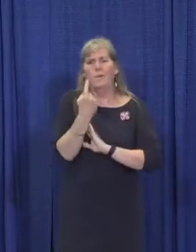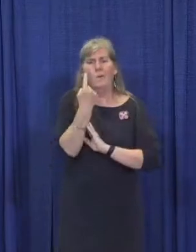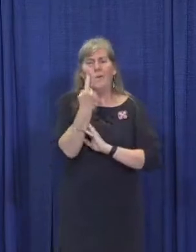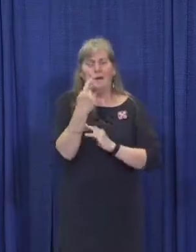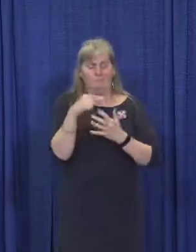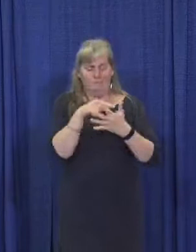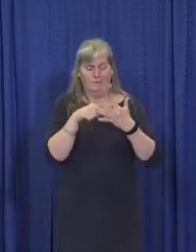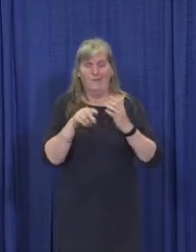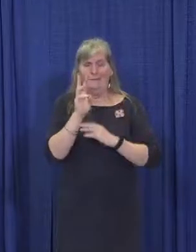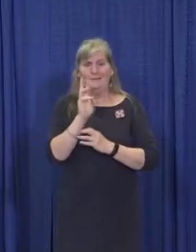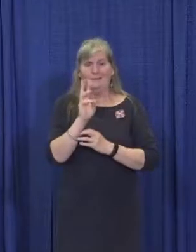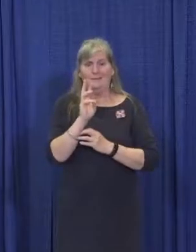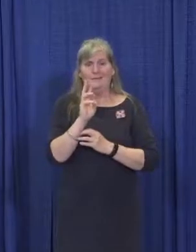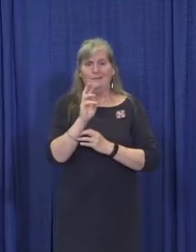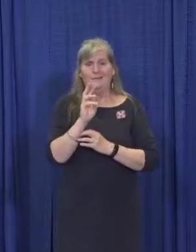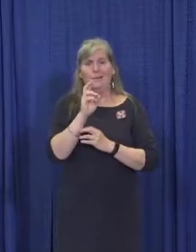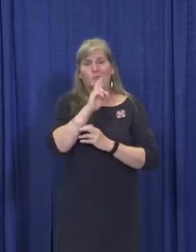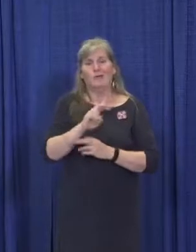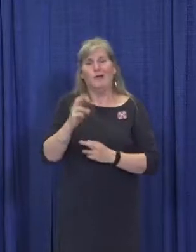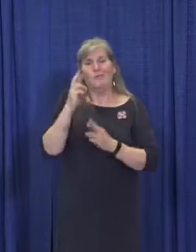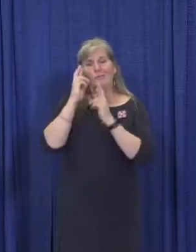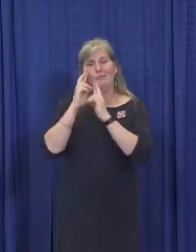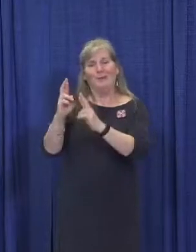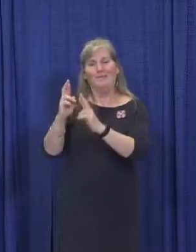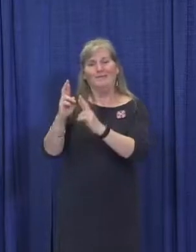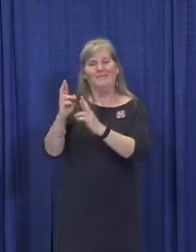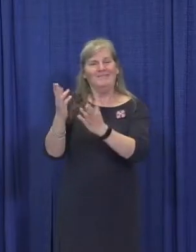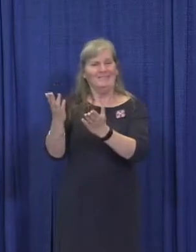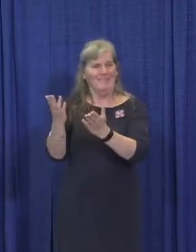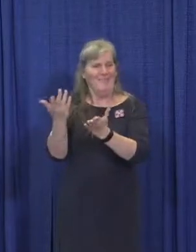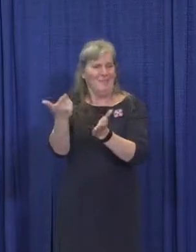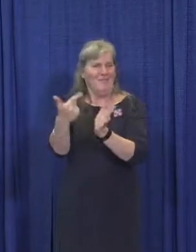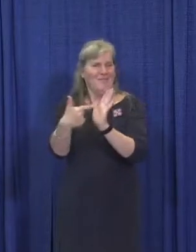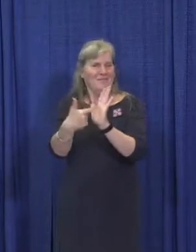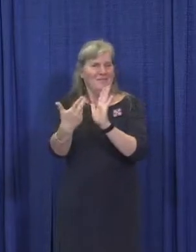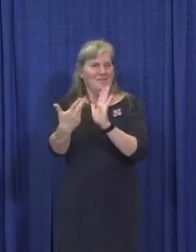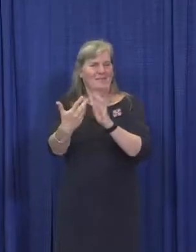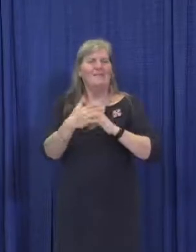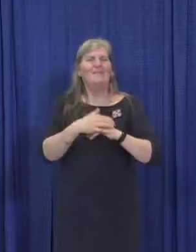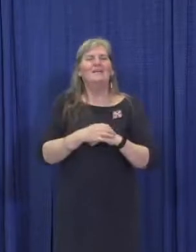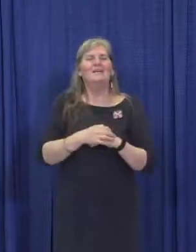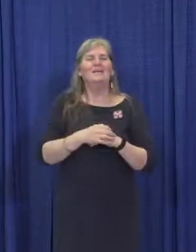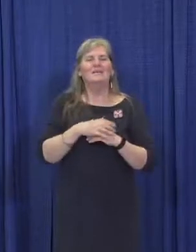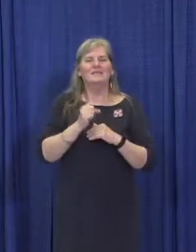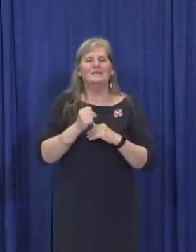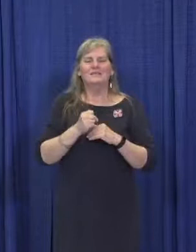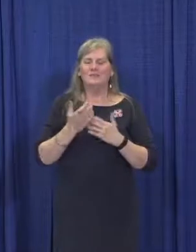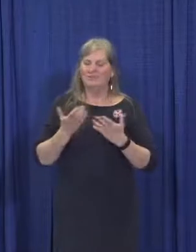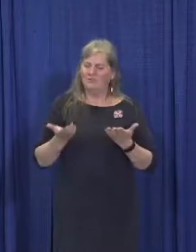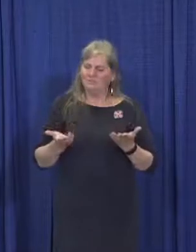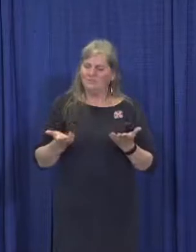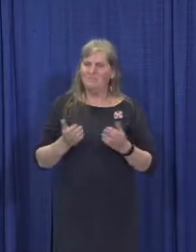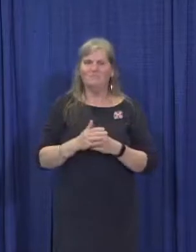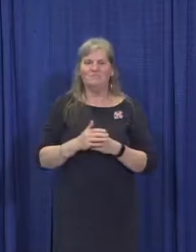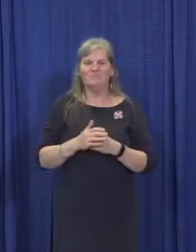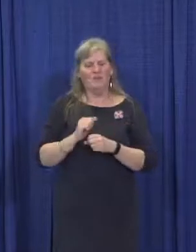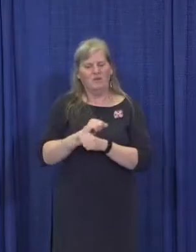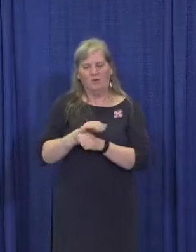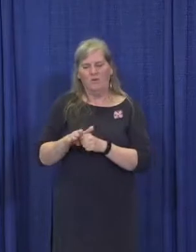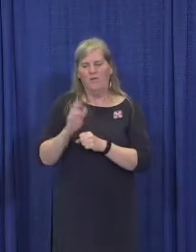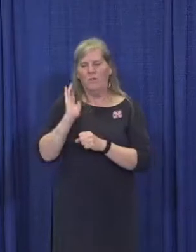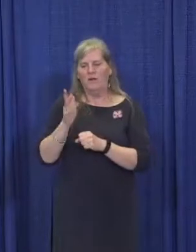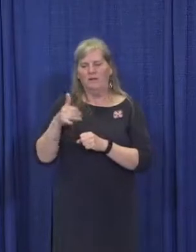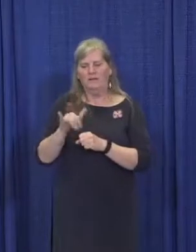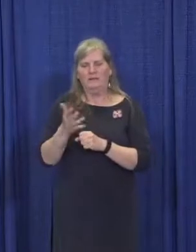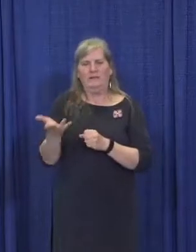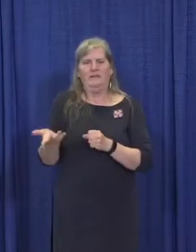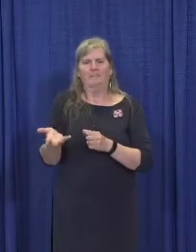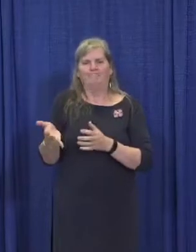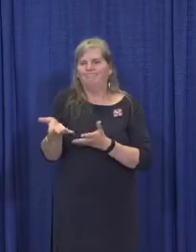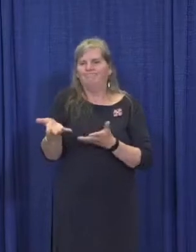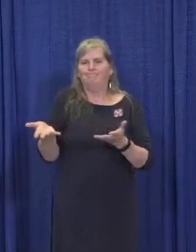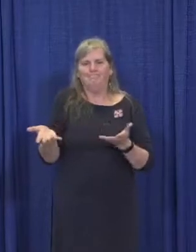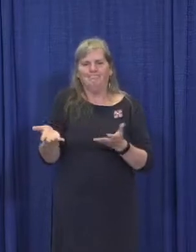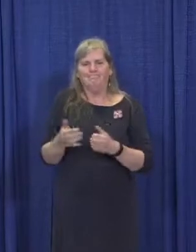and possibly we are going to be